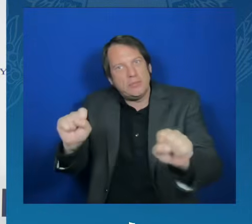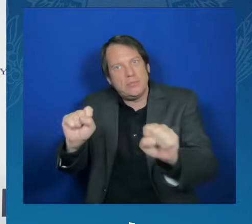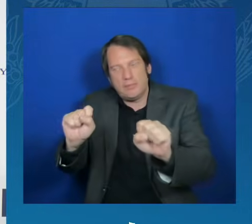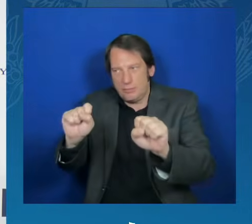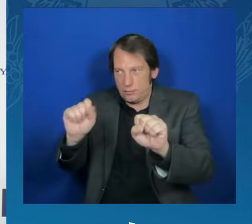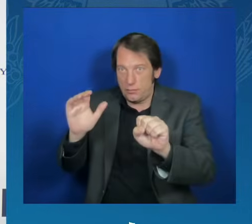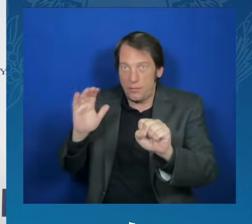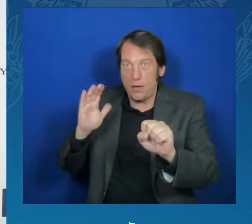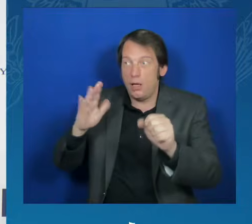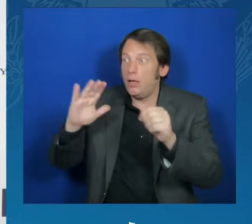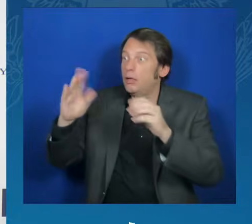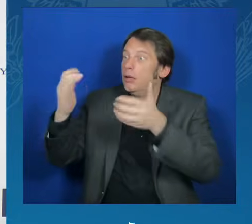So, I'll close with this.